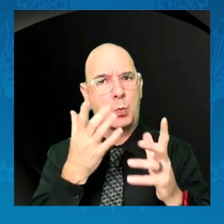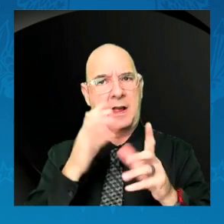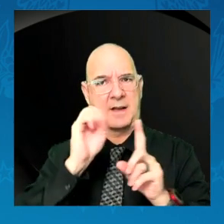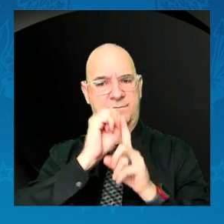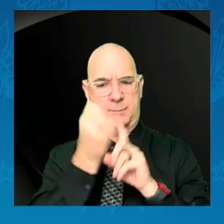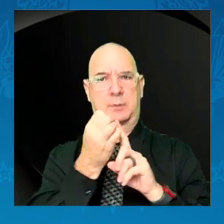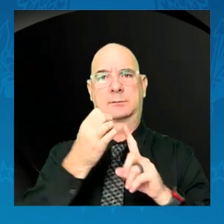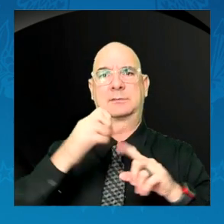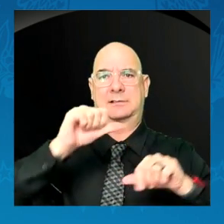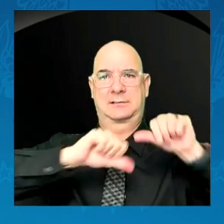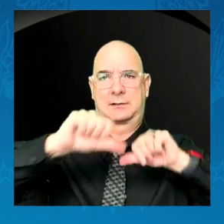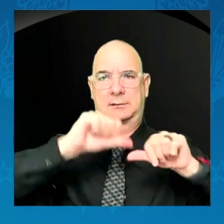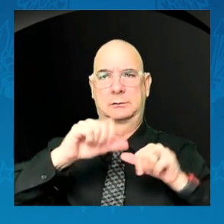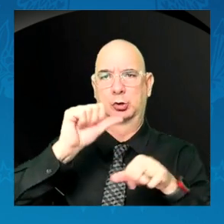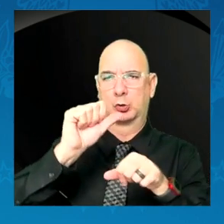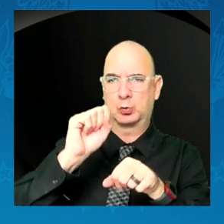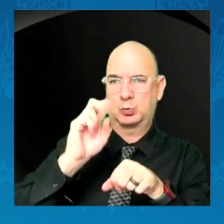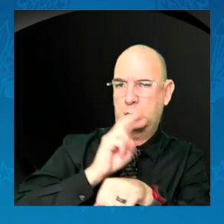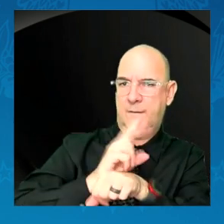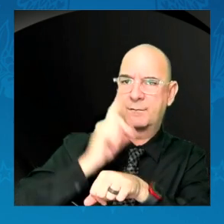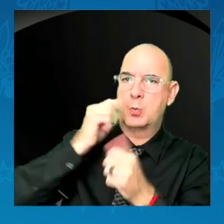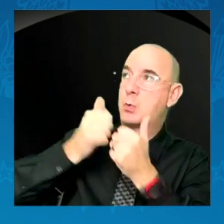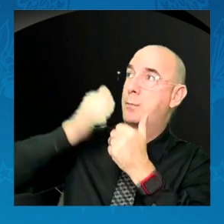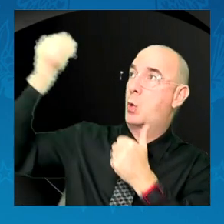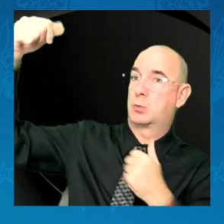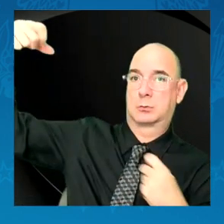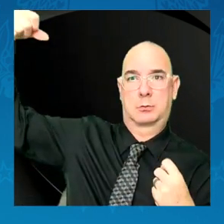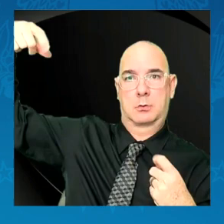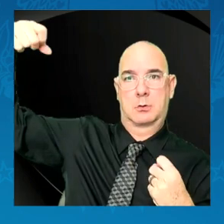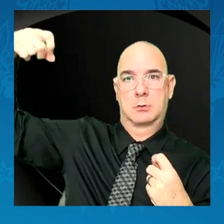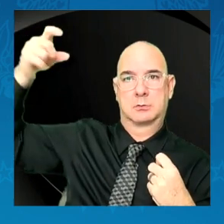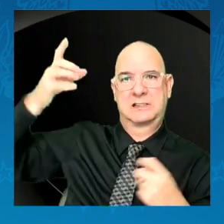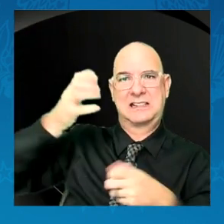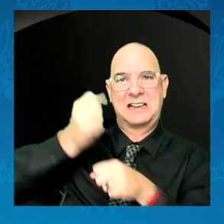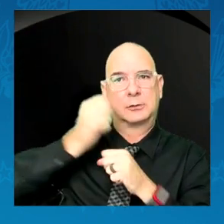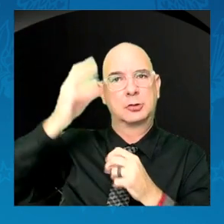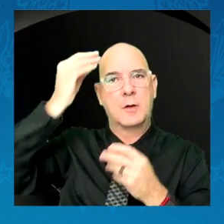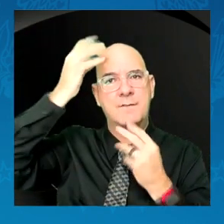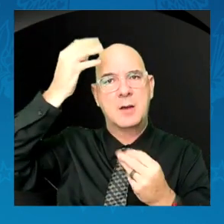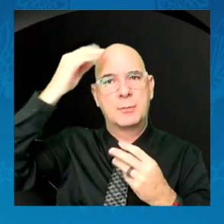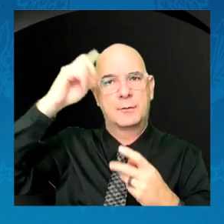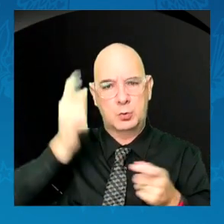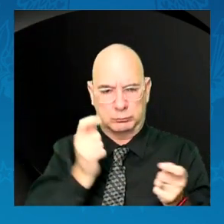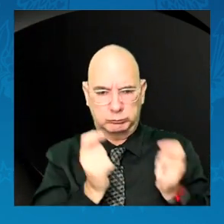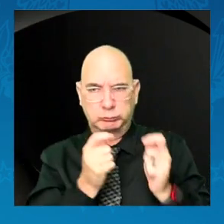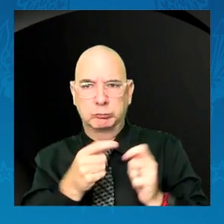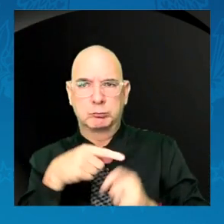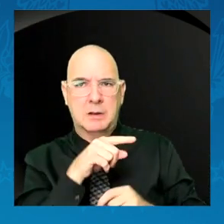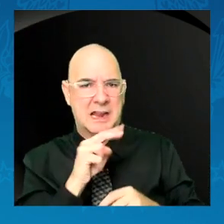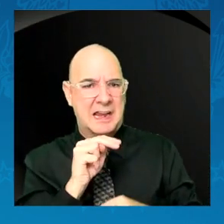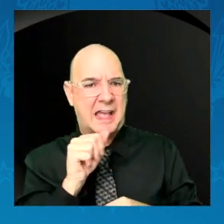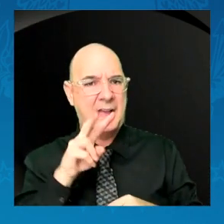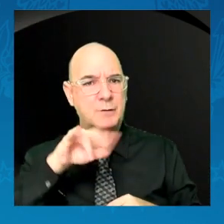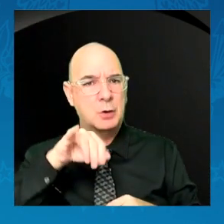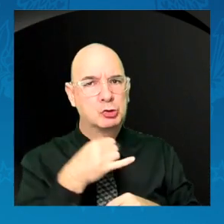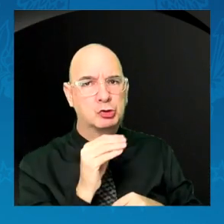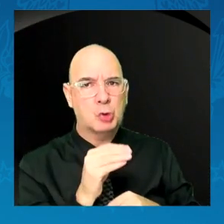to contribute to the Navajo Nation's decisions on effective water resource allocation and drought mitigation.